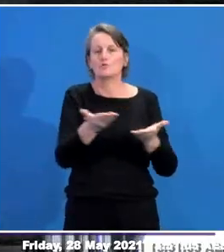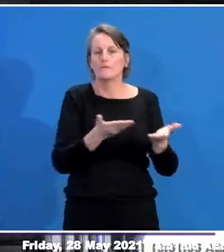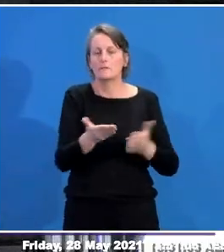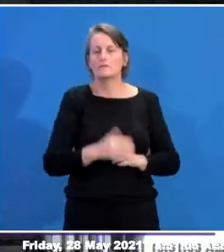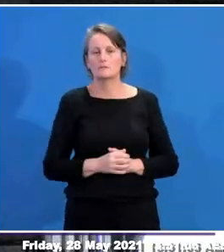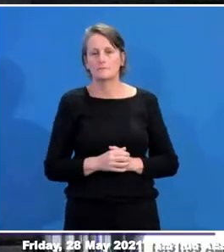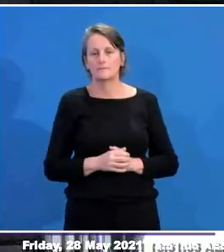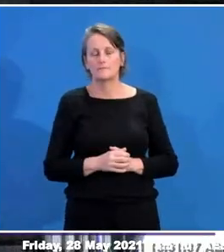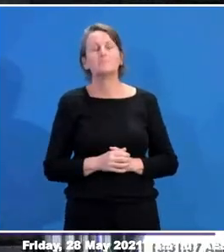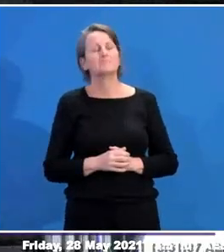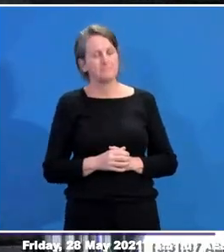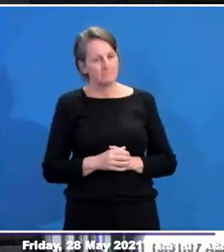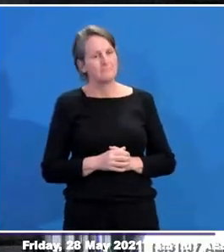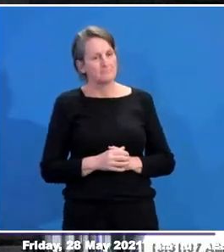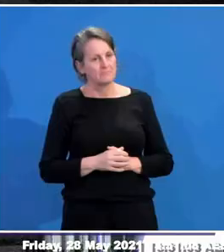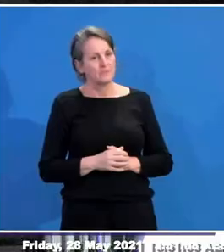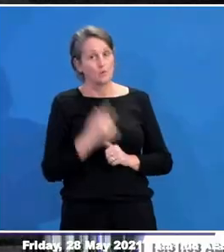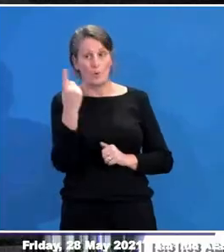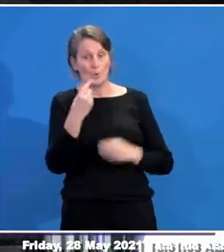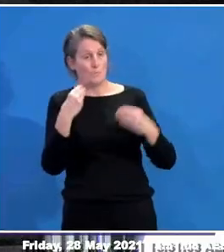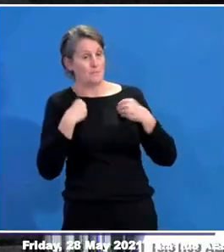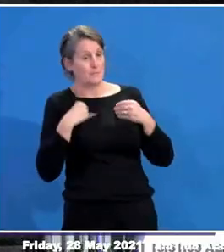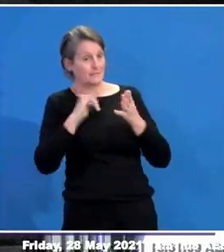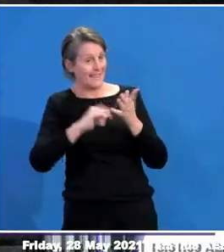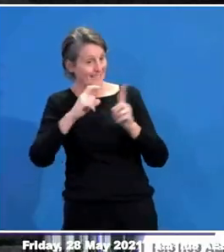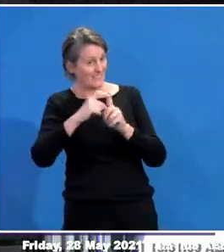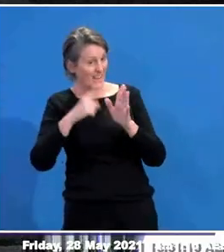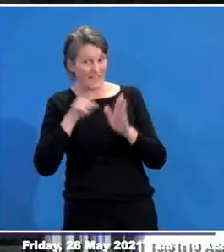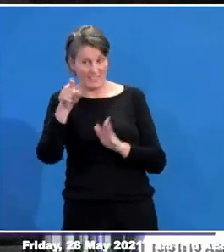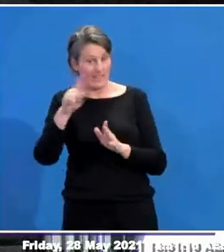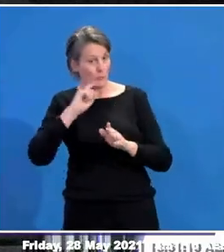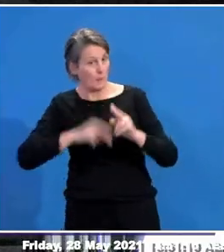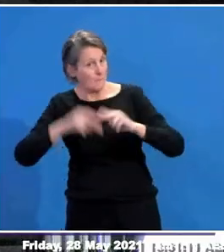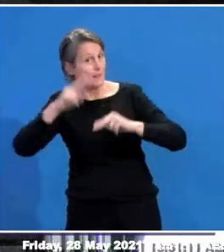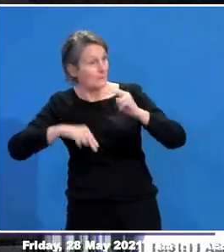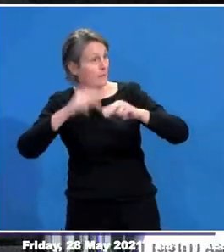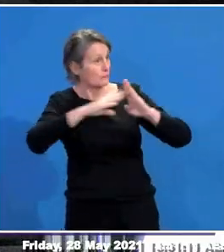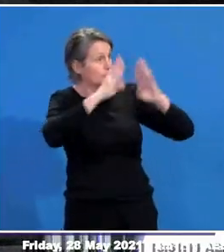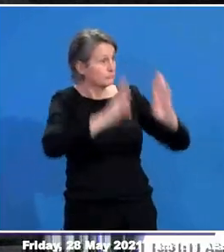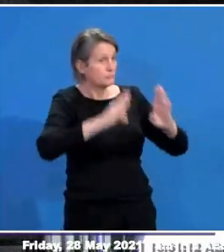So SDA providers will build the homes, and there